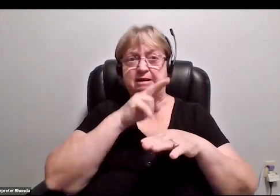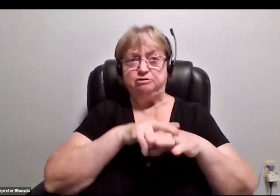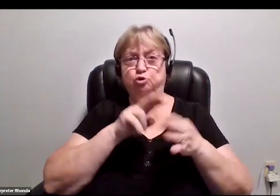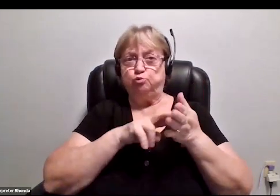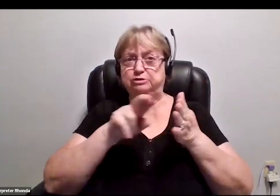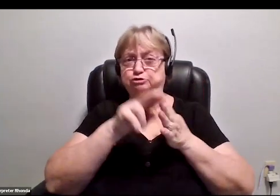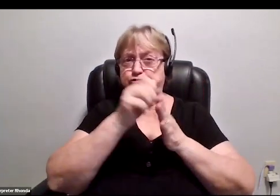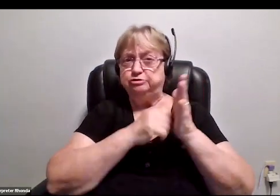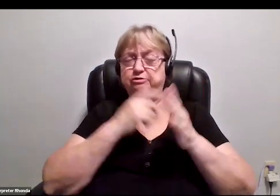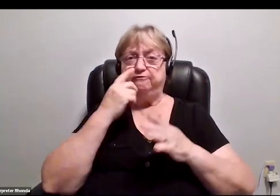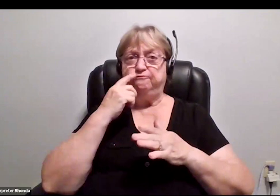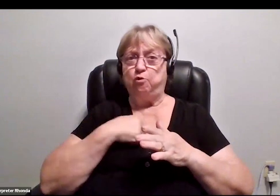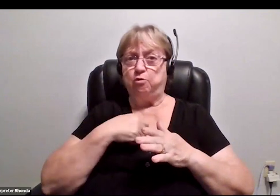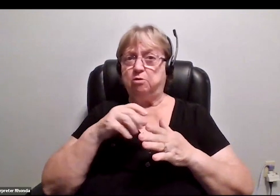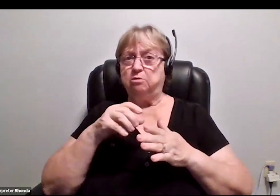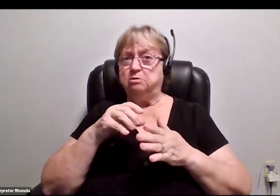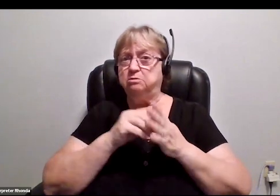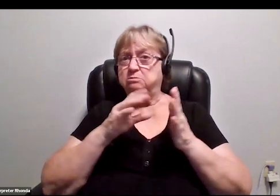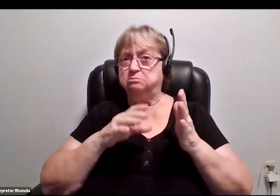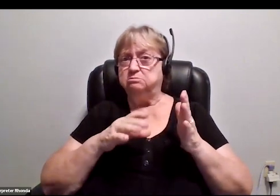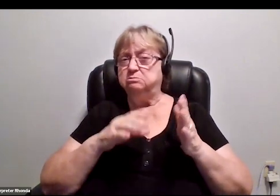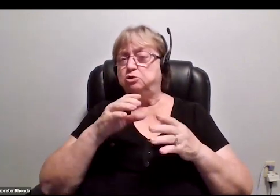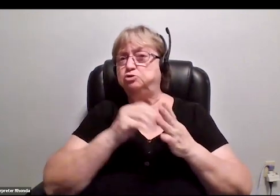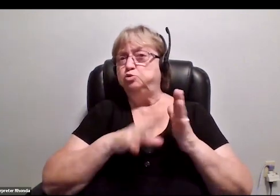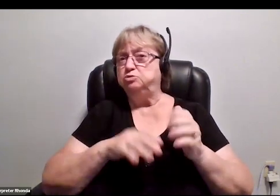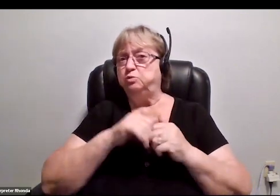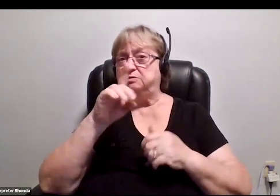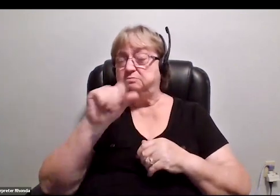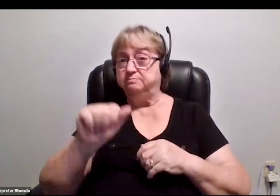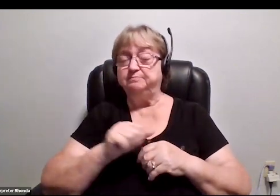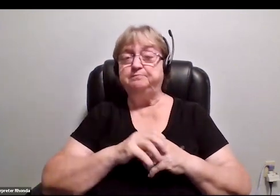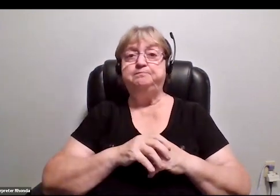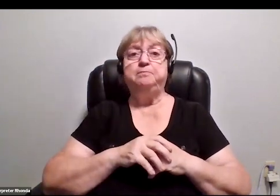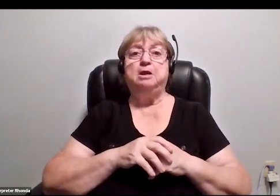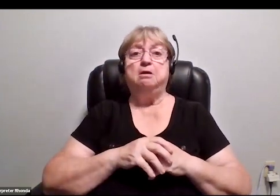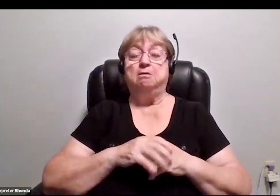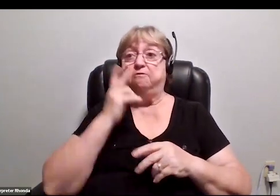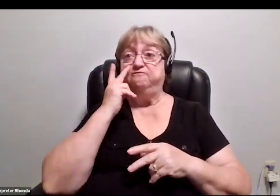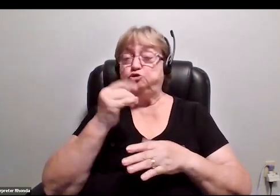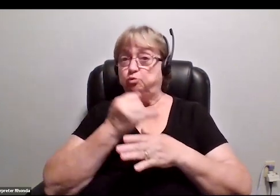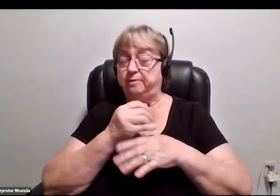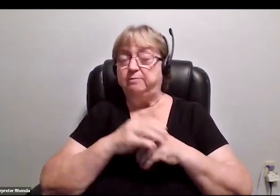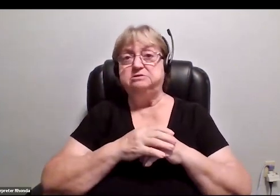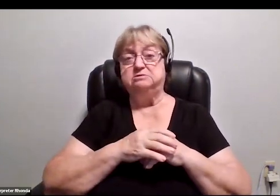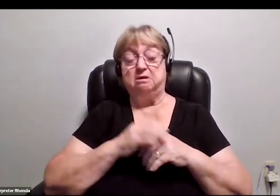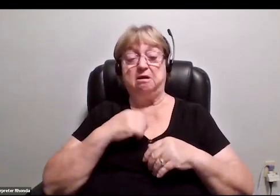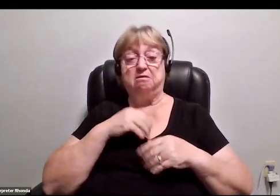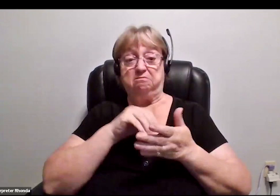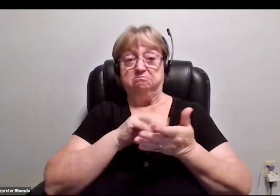with Visual Impairments. In this agenda, they list 12 goals to foster more inclusion in STEM.